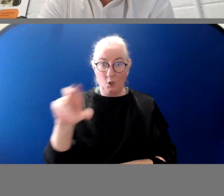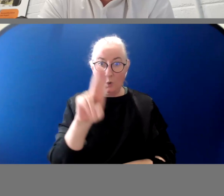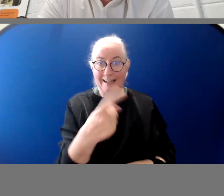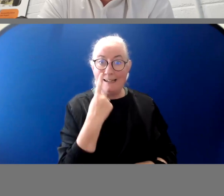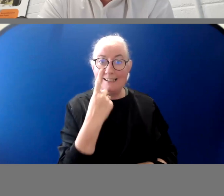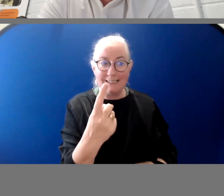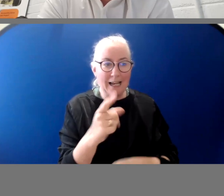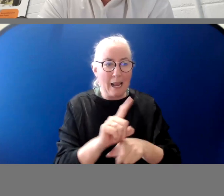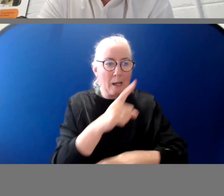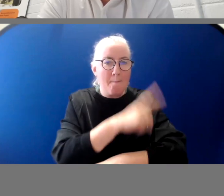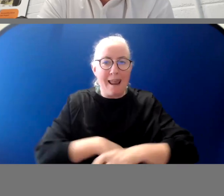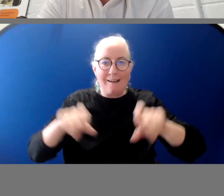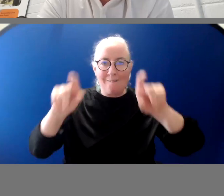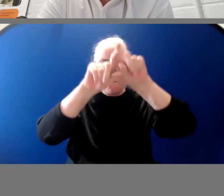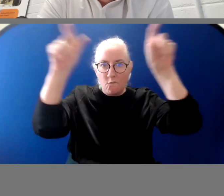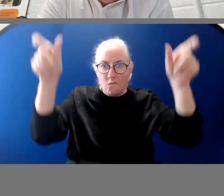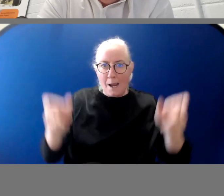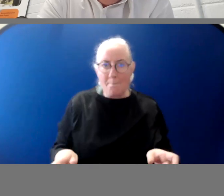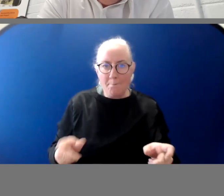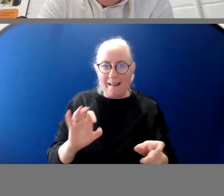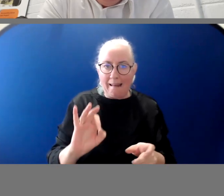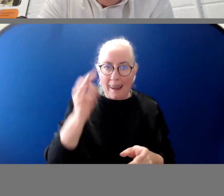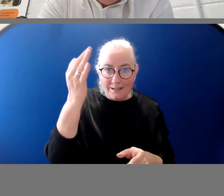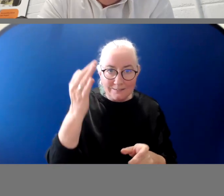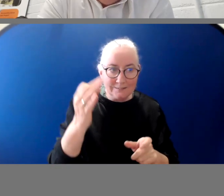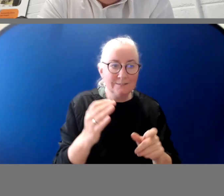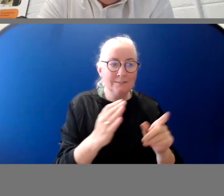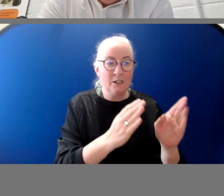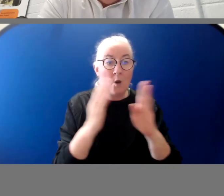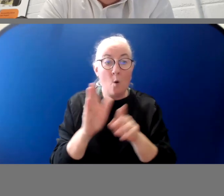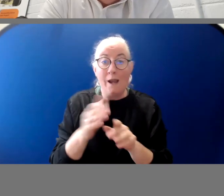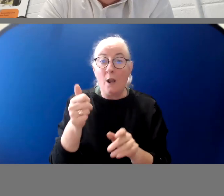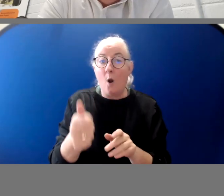black framing of the glass you also have uh when you have um automated or power assisted doors you